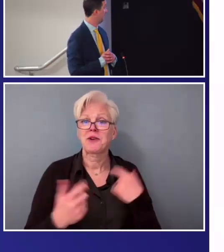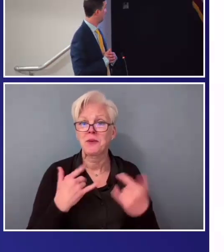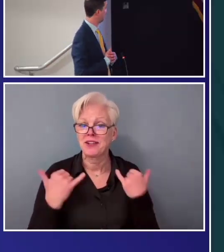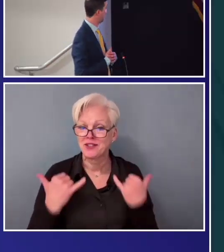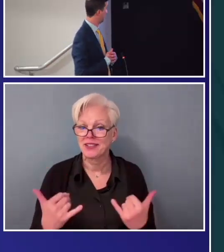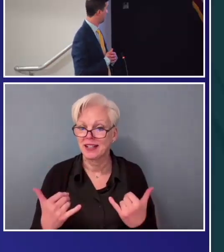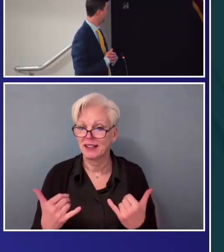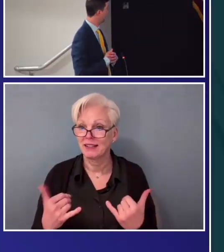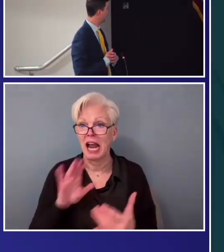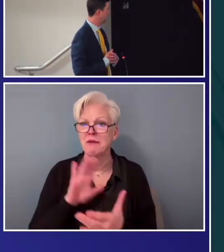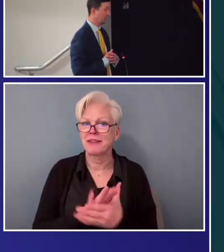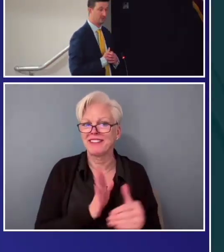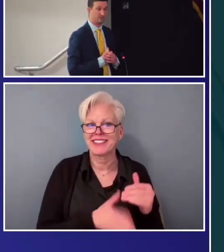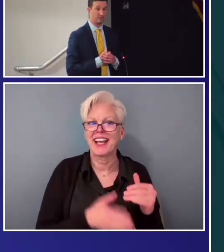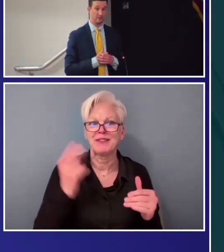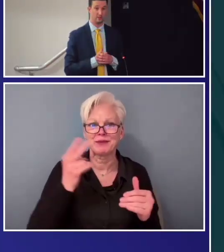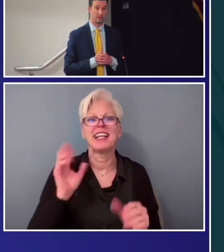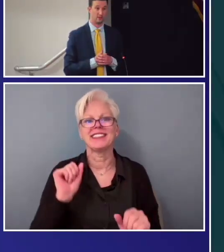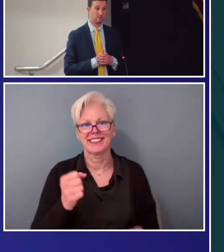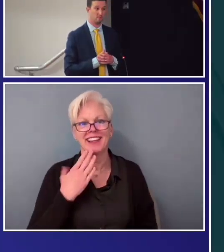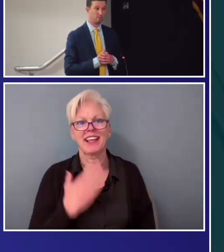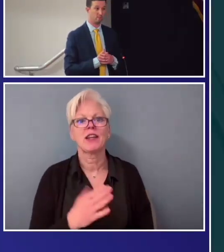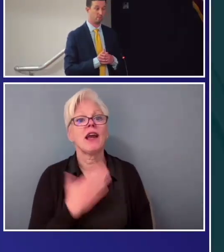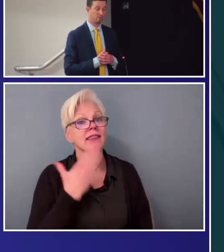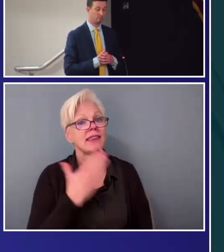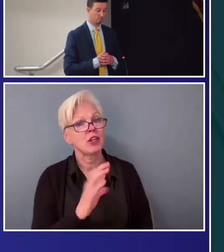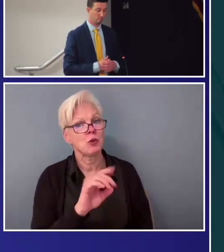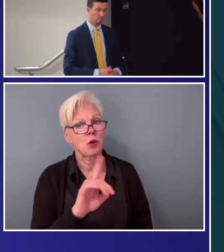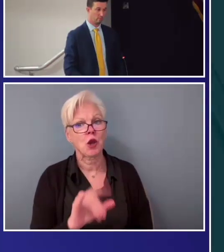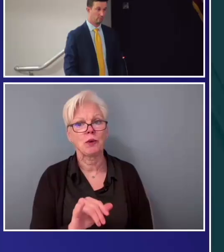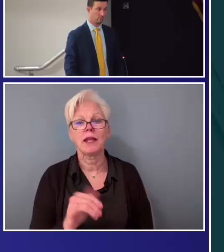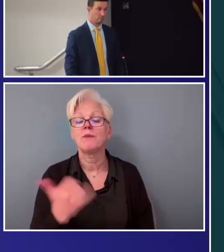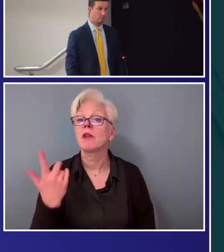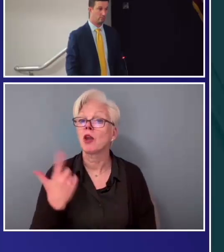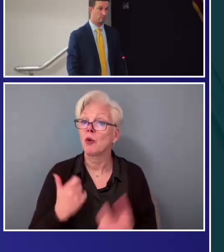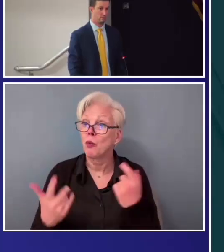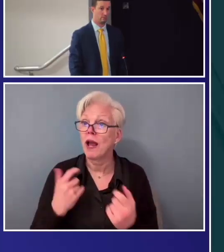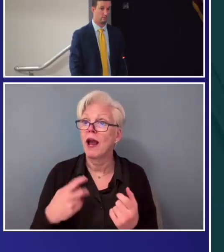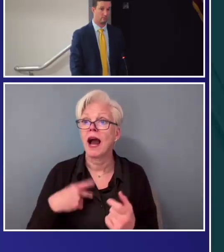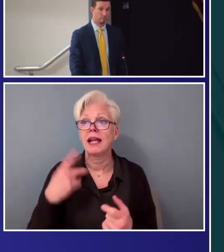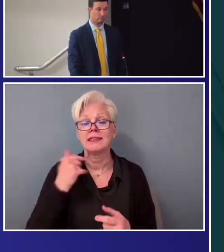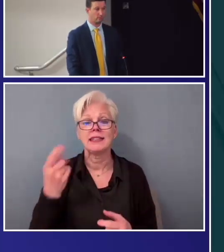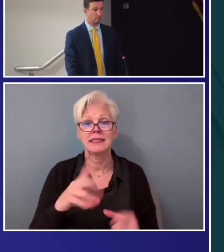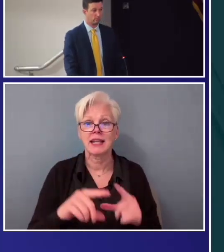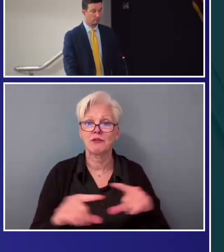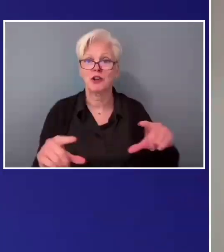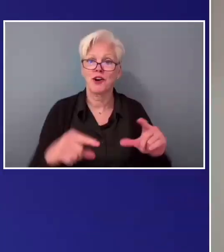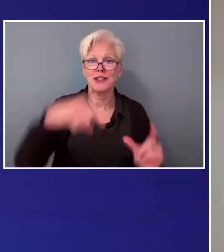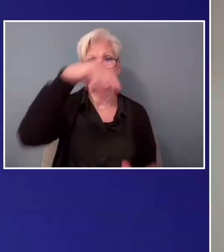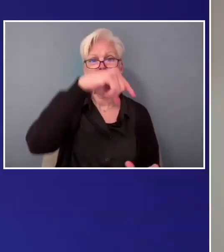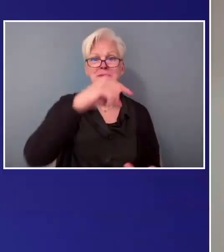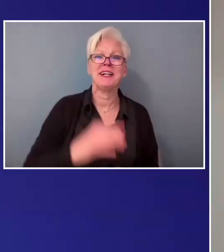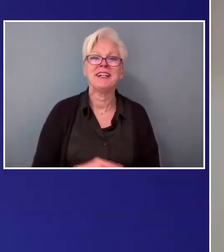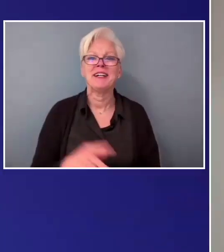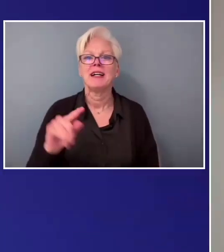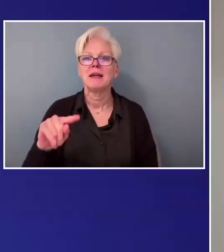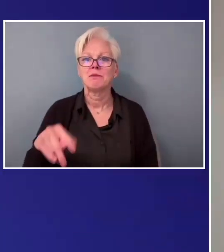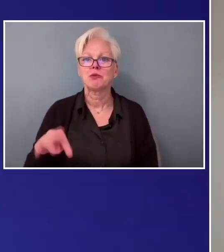I believe that's the end of the presentation. Yes. Thank you. Thank you, Cody. Questions? I see a number of cards going up. Preston, let's get started with you.